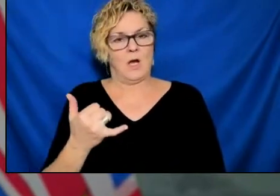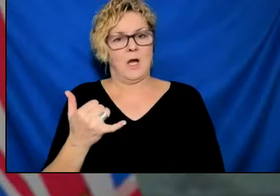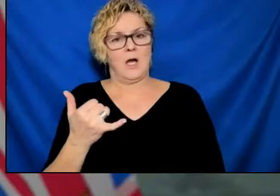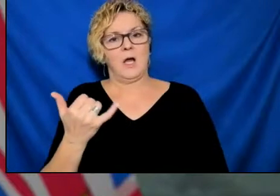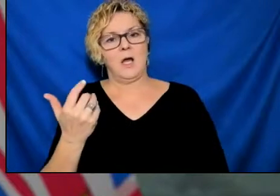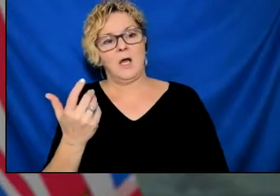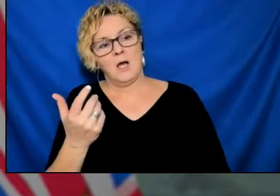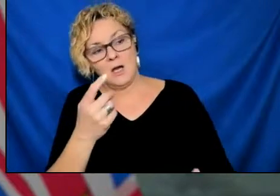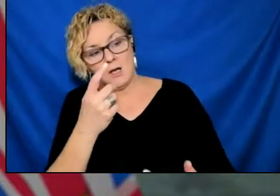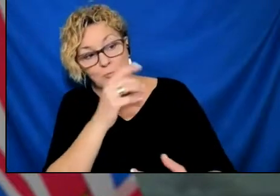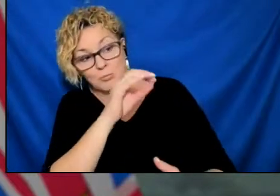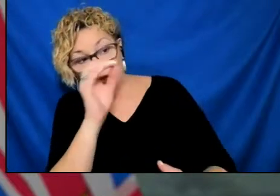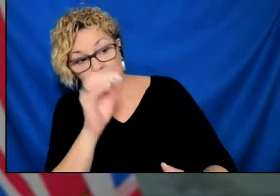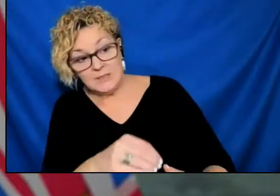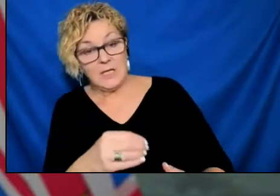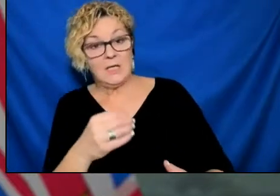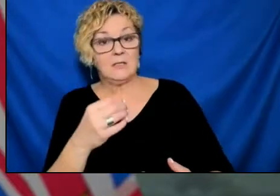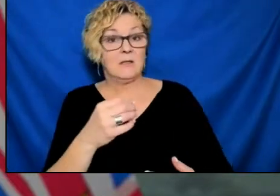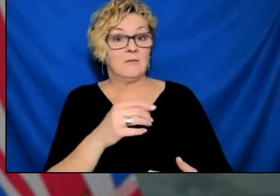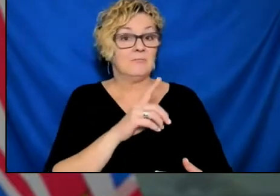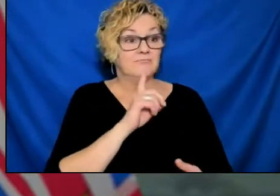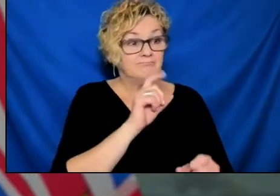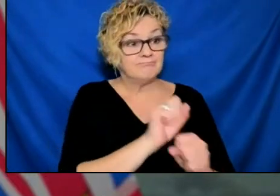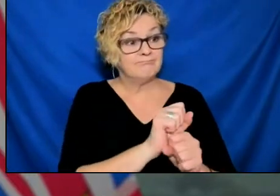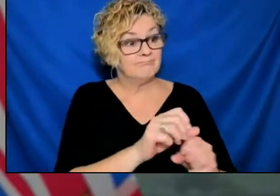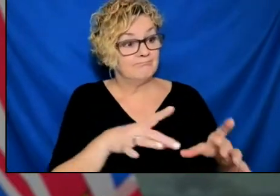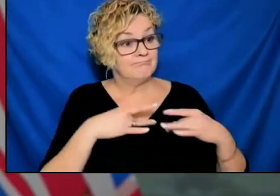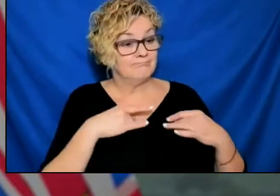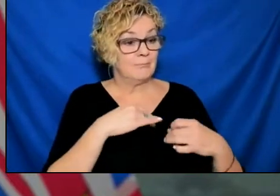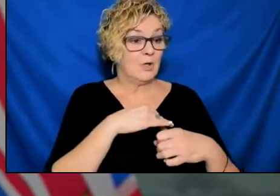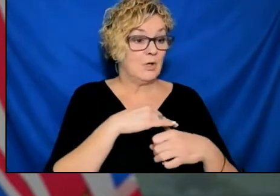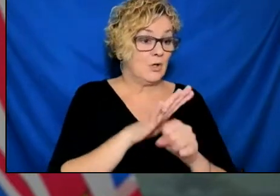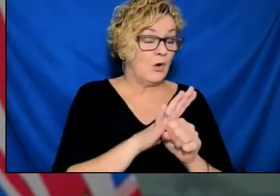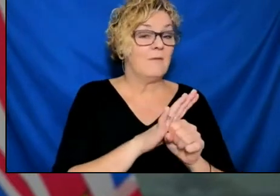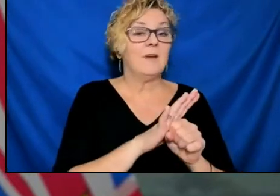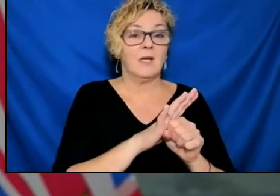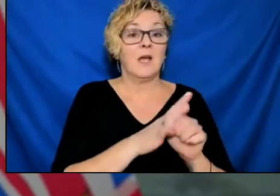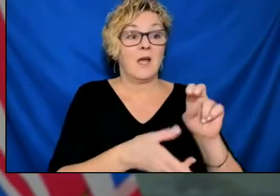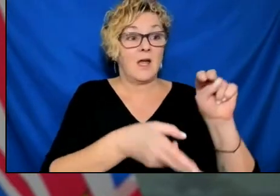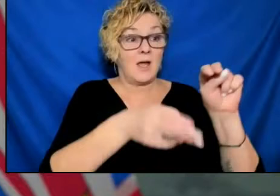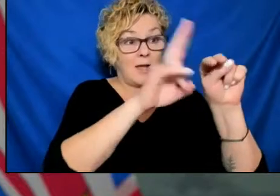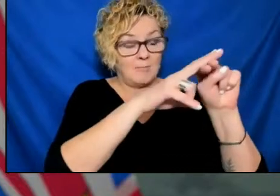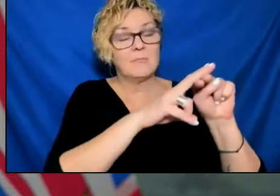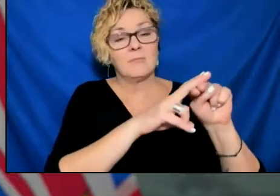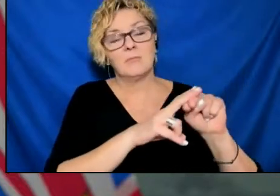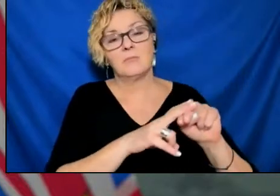It's about -- I mean, actually, I haven't seen the data for